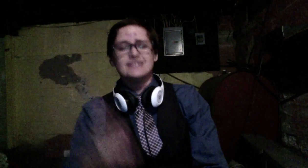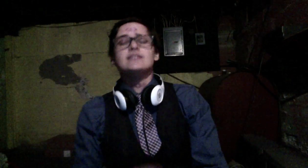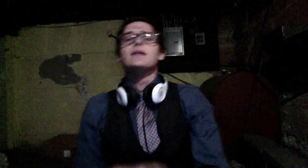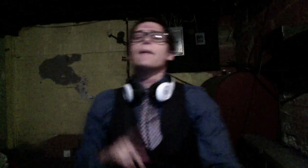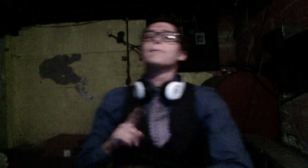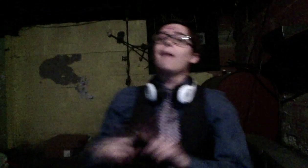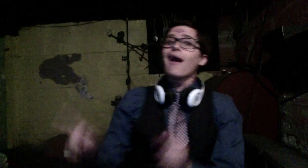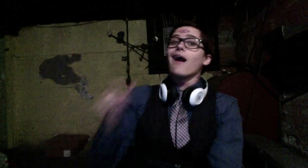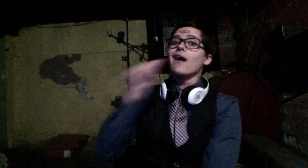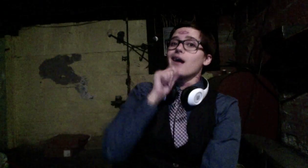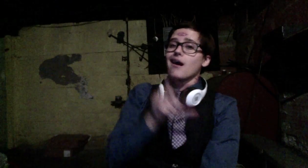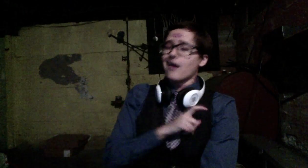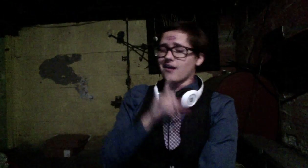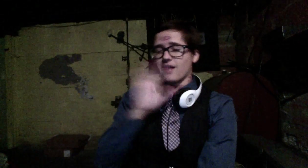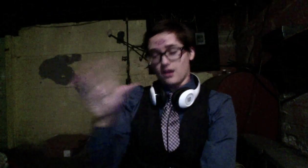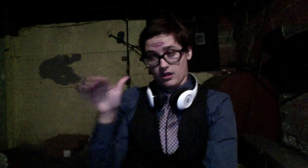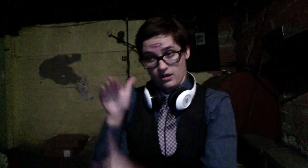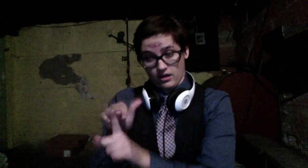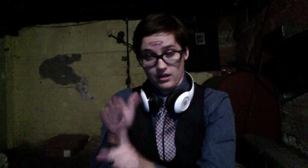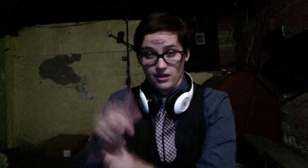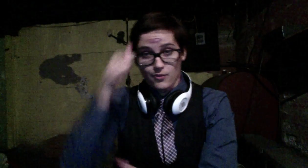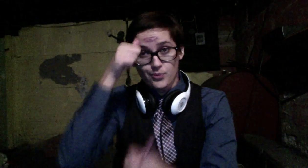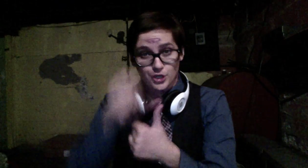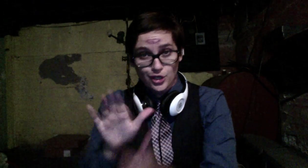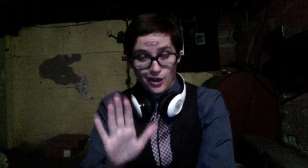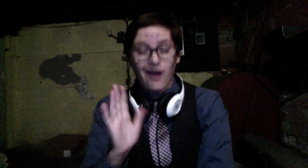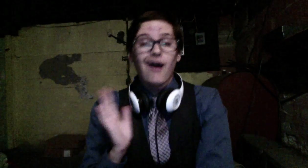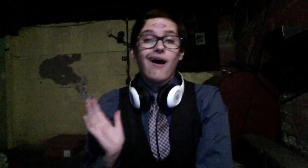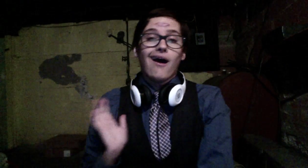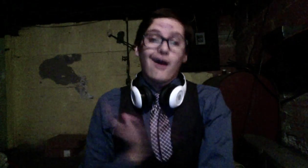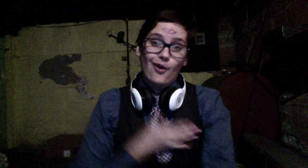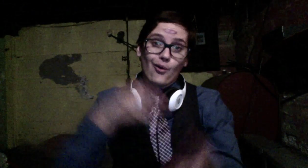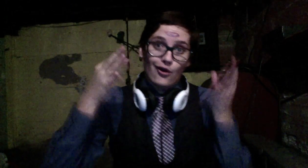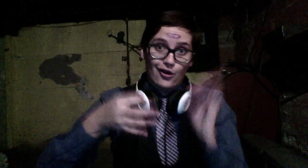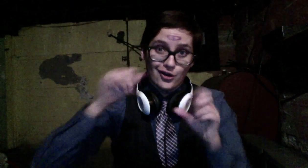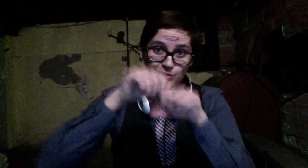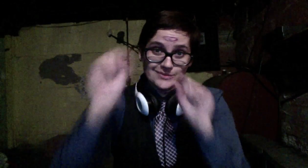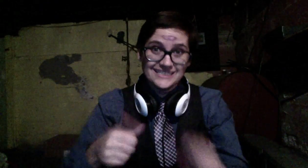REASON BUT SECRET COP SAID REMIND-THEM REMEMBER WELL OUR COURT SYSTEM